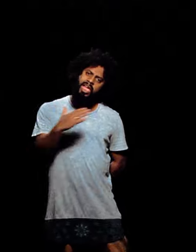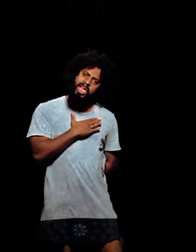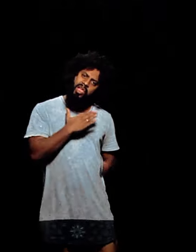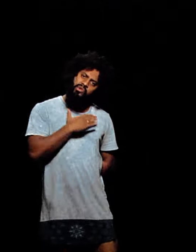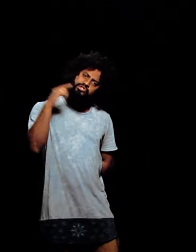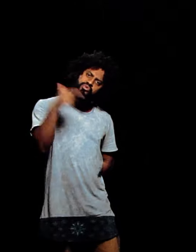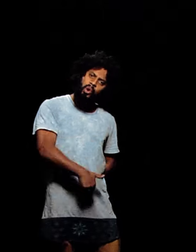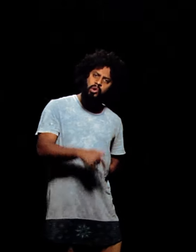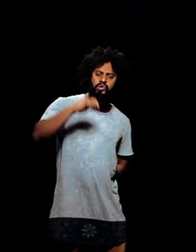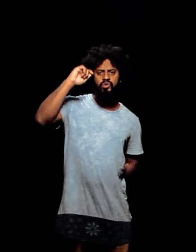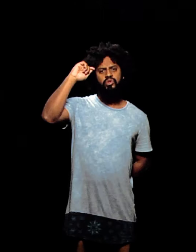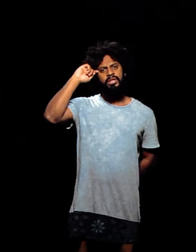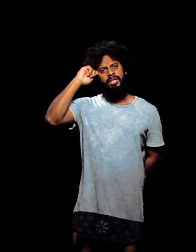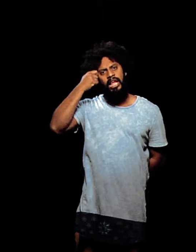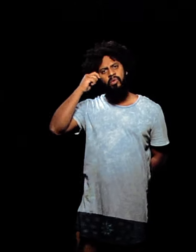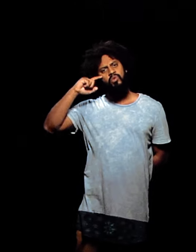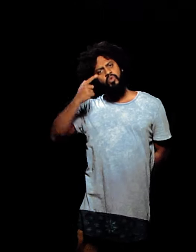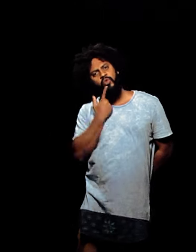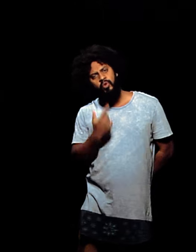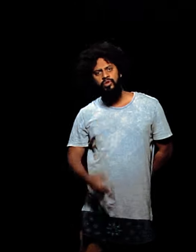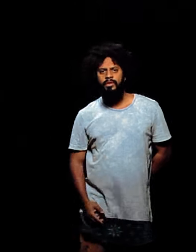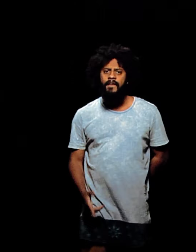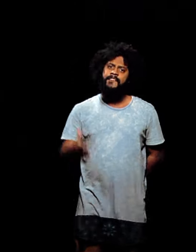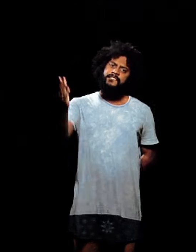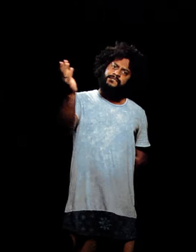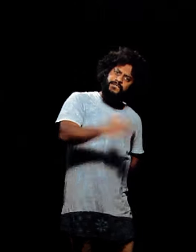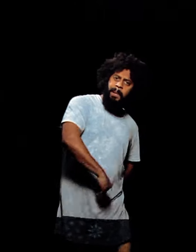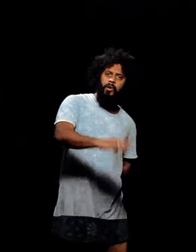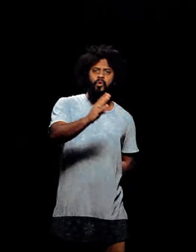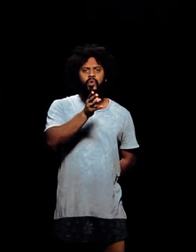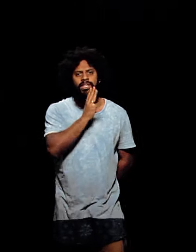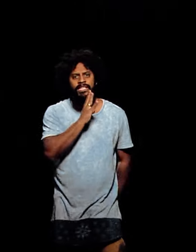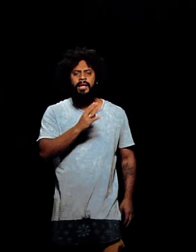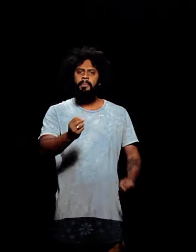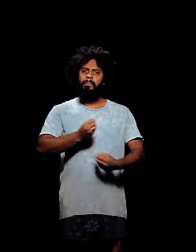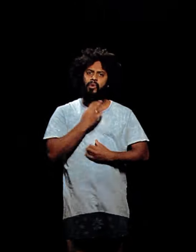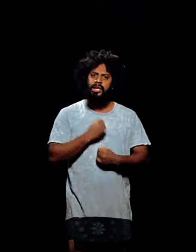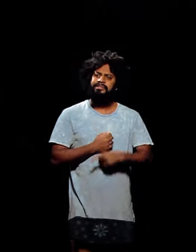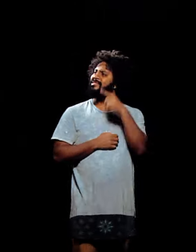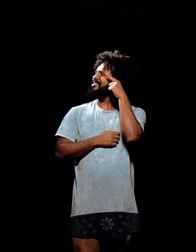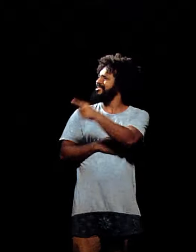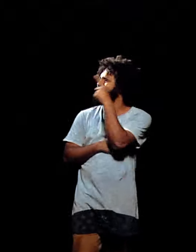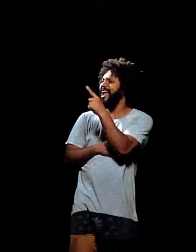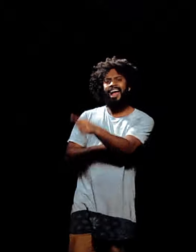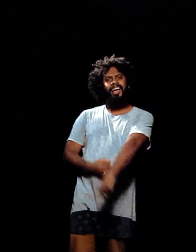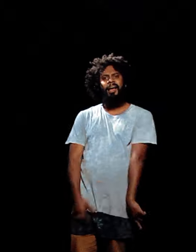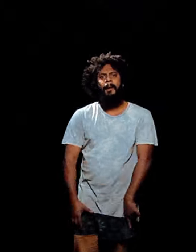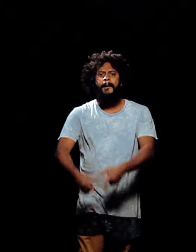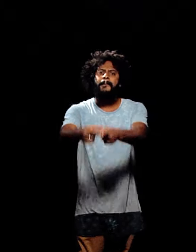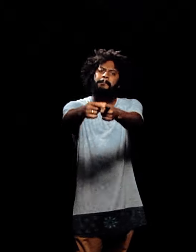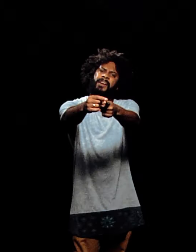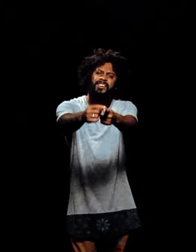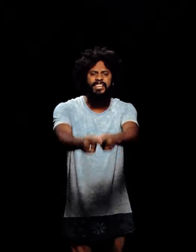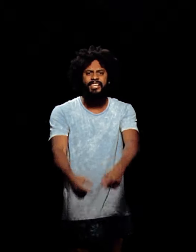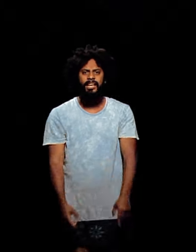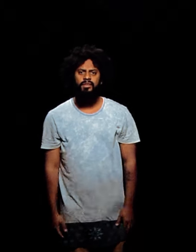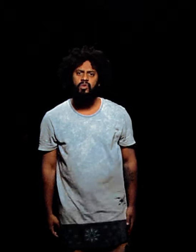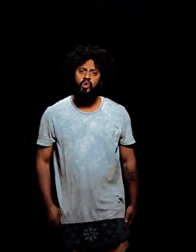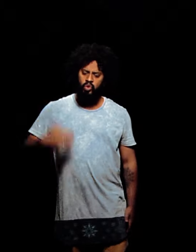Identity: Deaf Black. Let's get to know poetry. Poetry from the periphery.